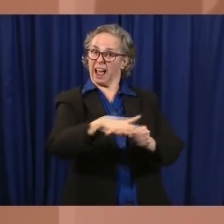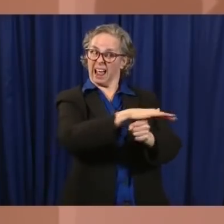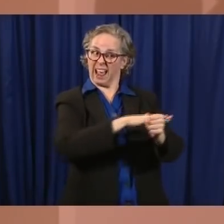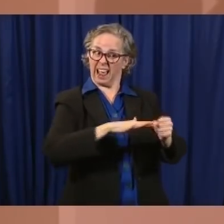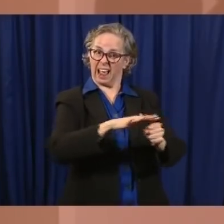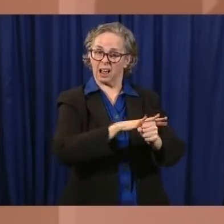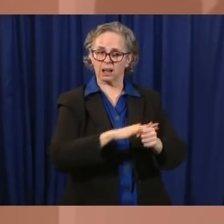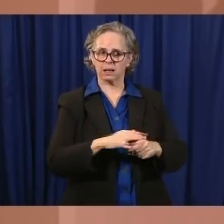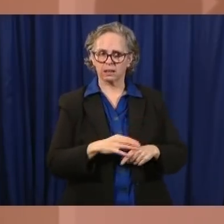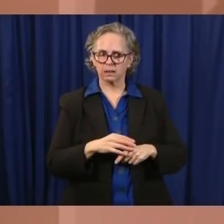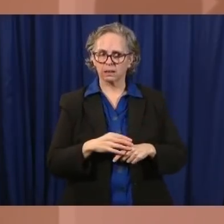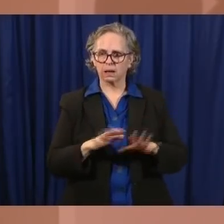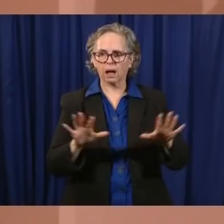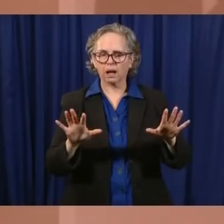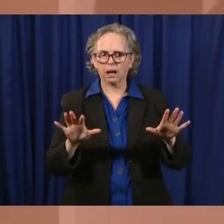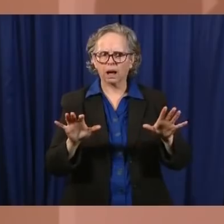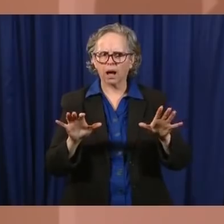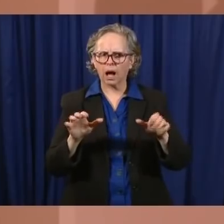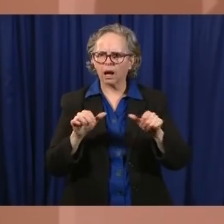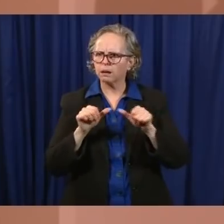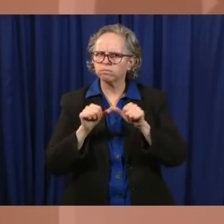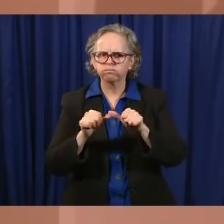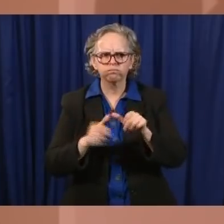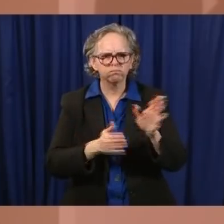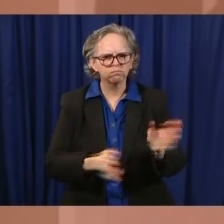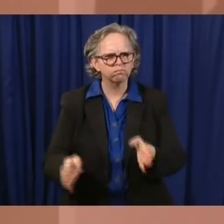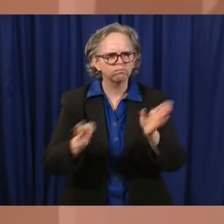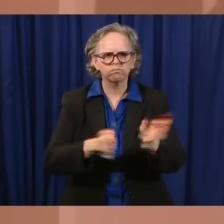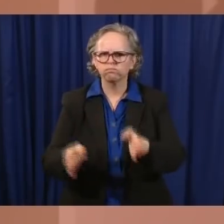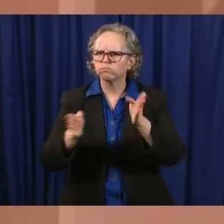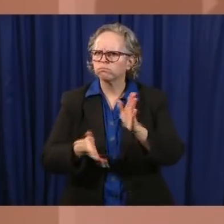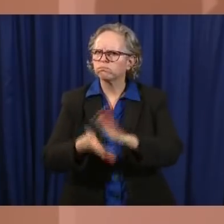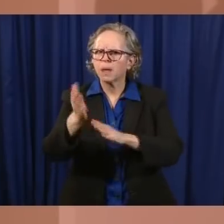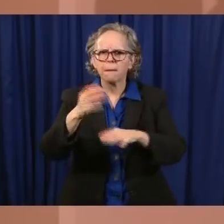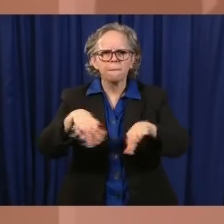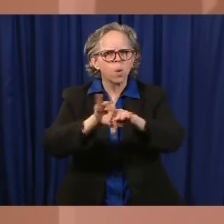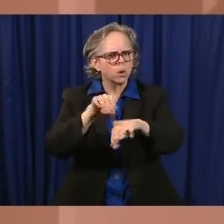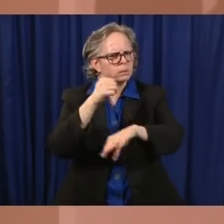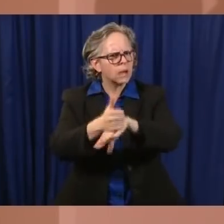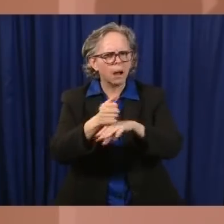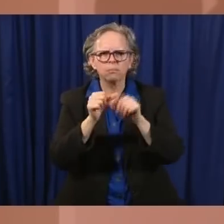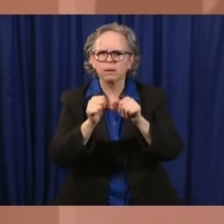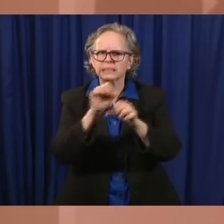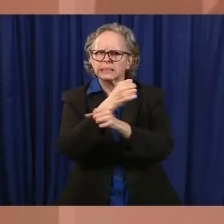ORDER AND SAFE WORKPLACE STANDARDS ARE WORKING FOR YOU, CONTINUE TO TRY TO MAKE SURE WE